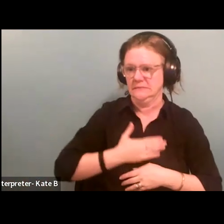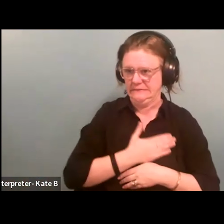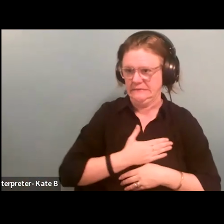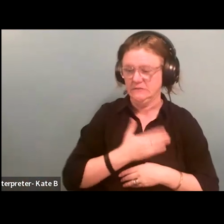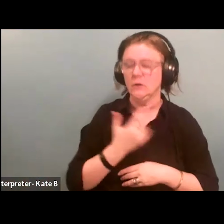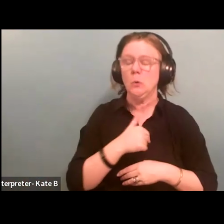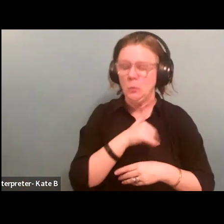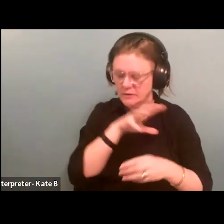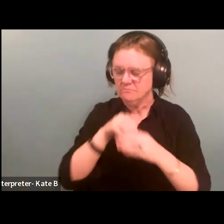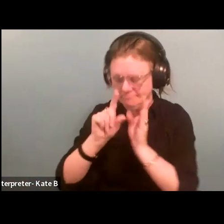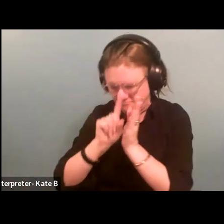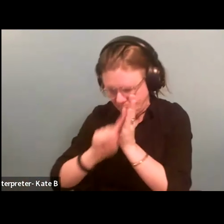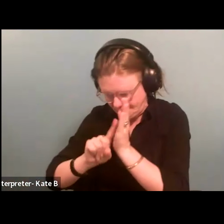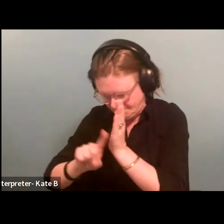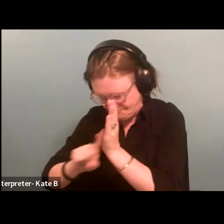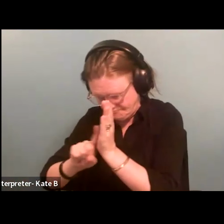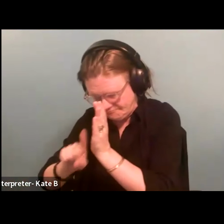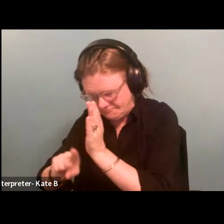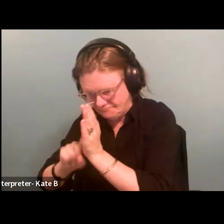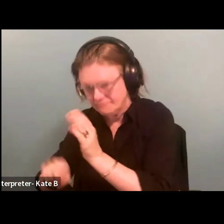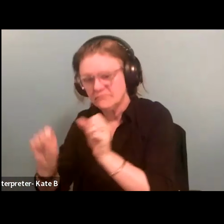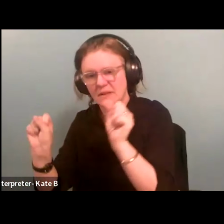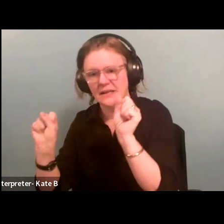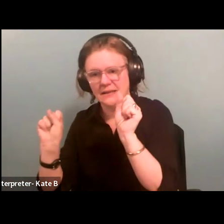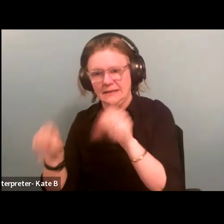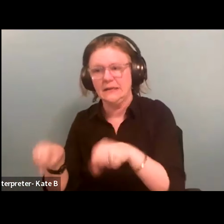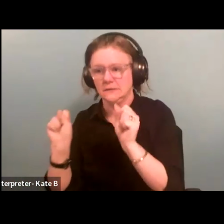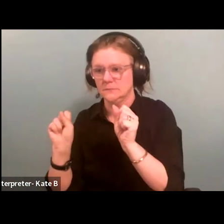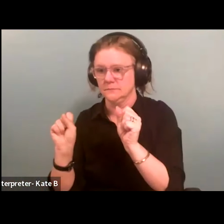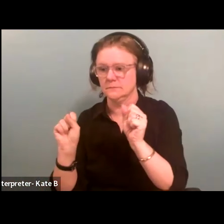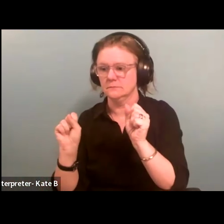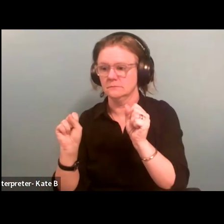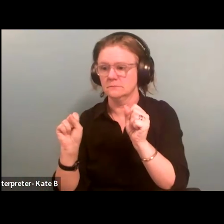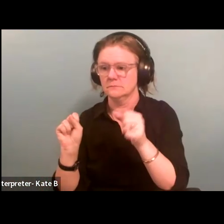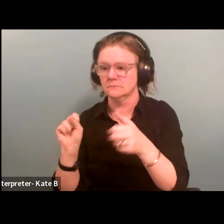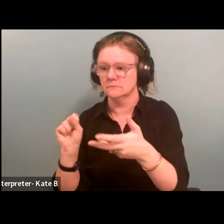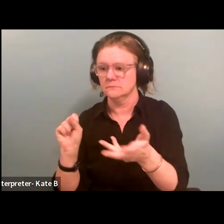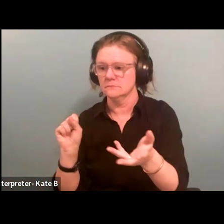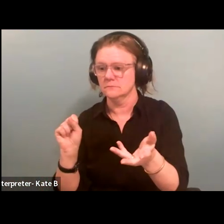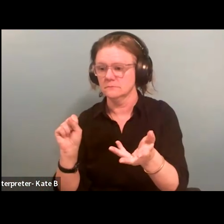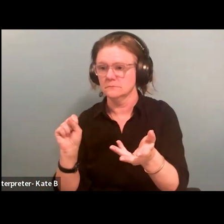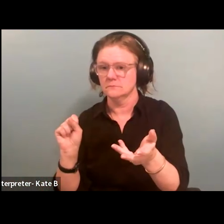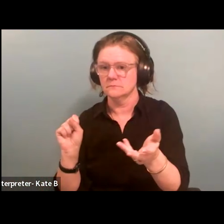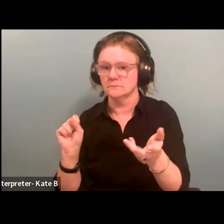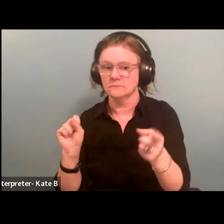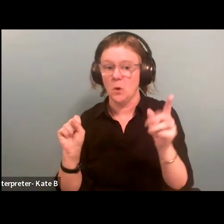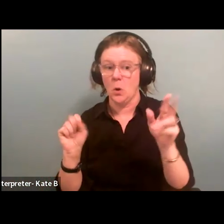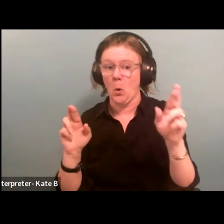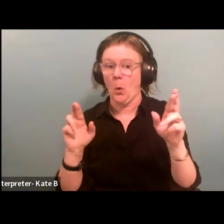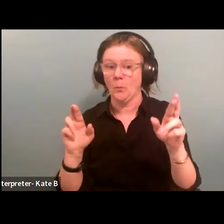adult age 60 or better in the Commonwealth so that the rest of this iceberg could be addressed.